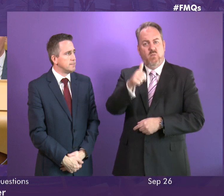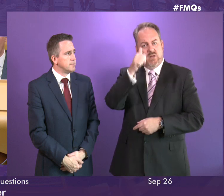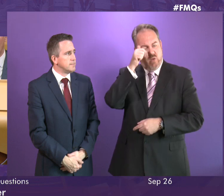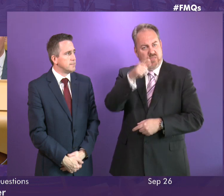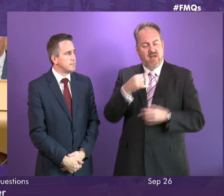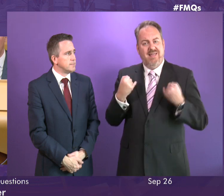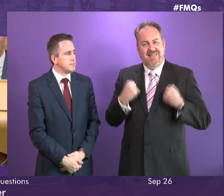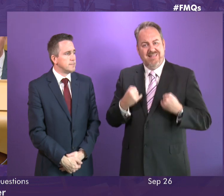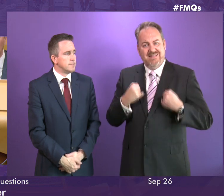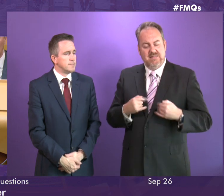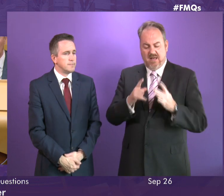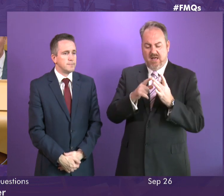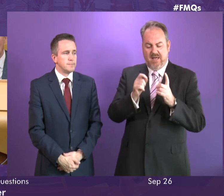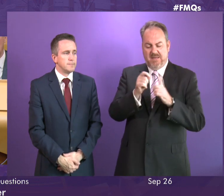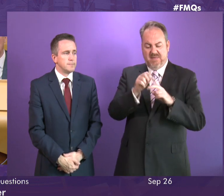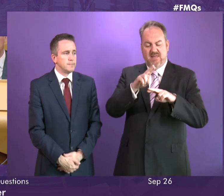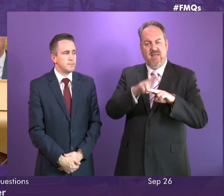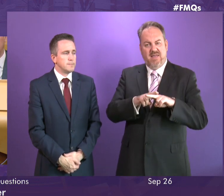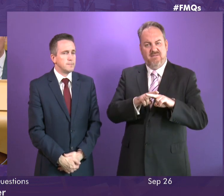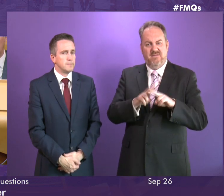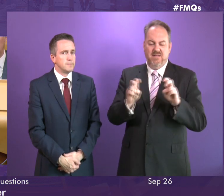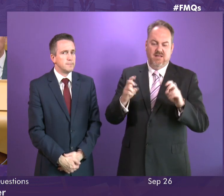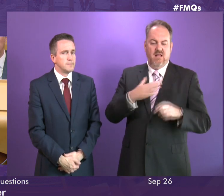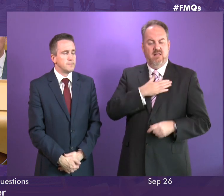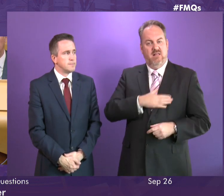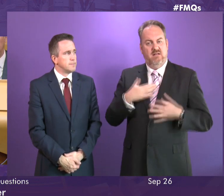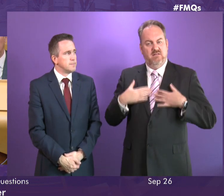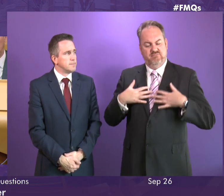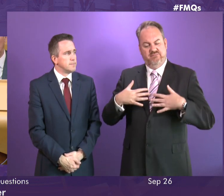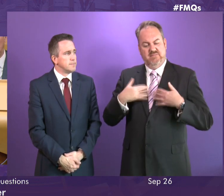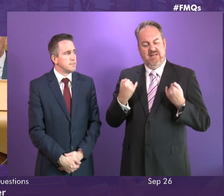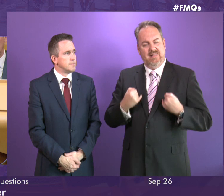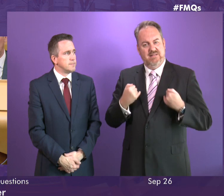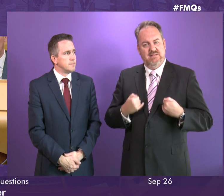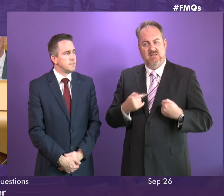pulmonary fibrosis—or IPF—week, does the First Minister agree that any action to move